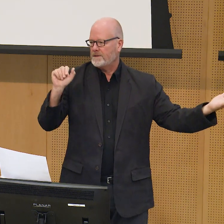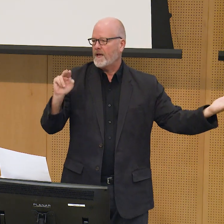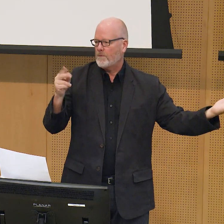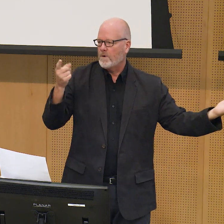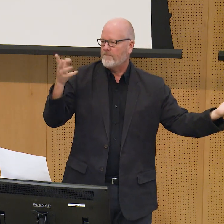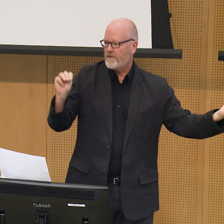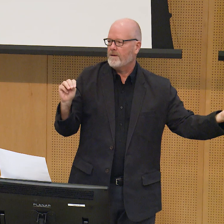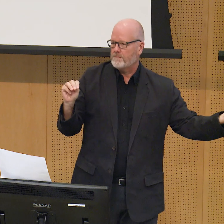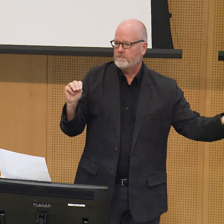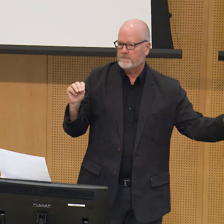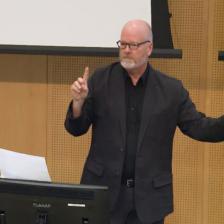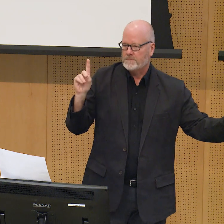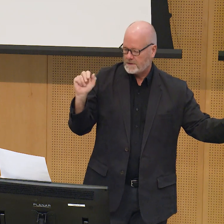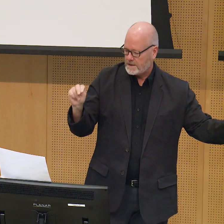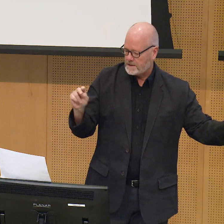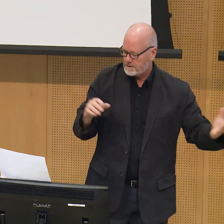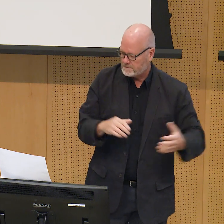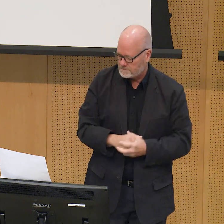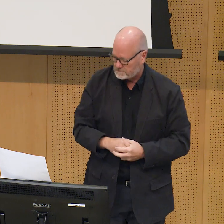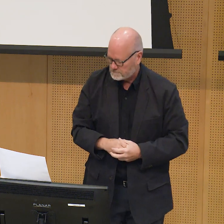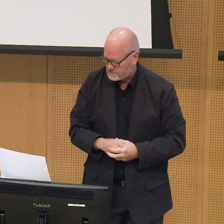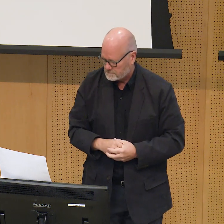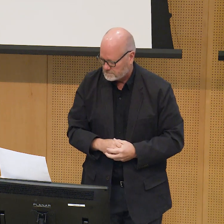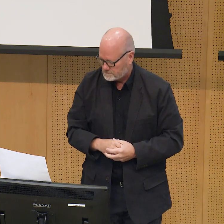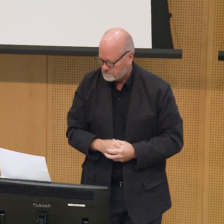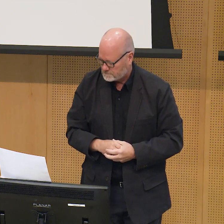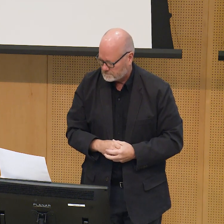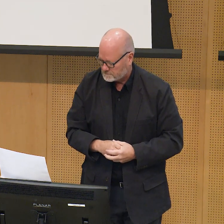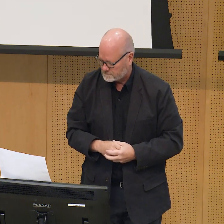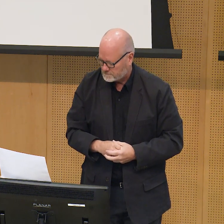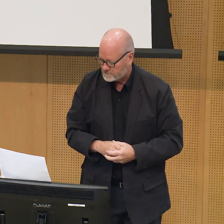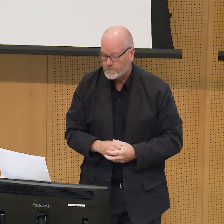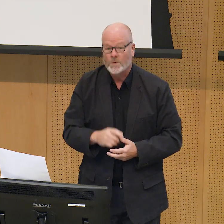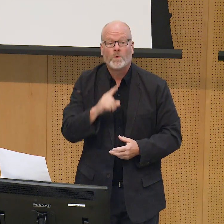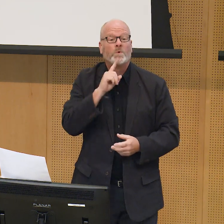and a person to emulate, I would say that Dan would be one of those people.